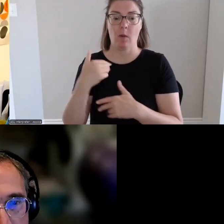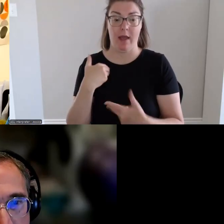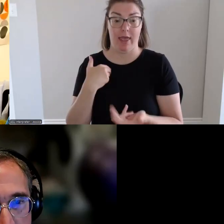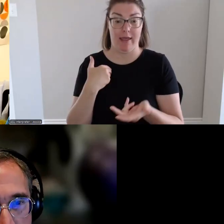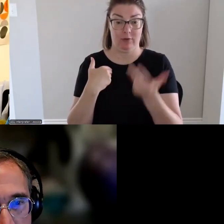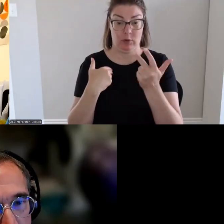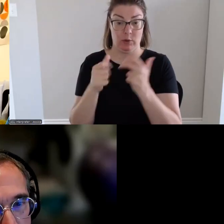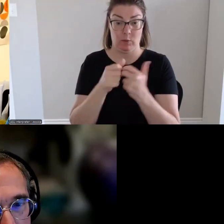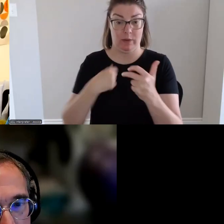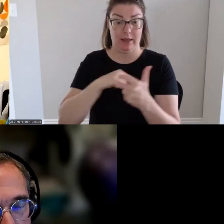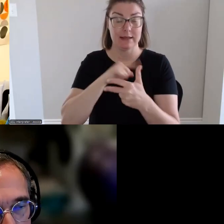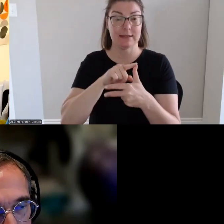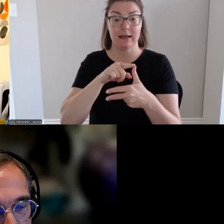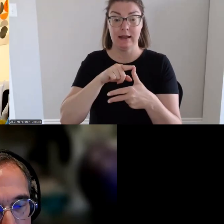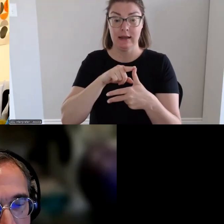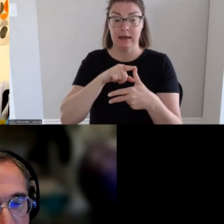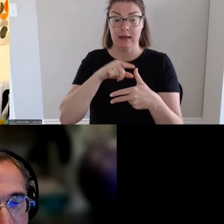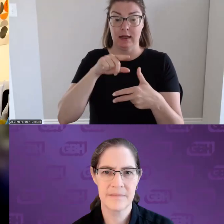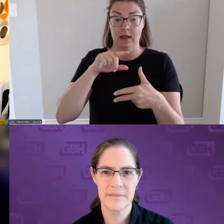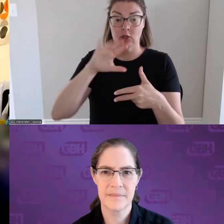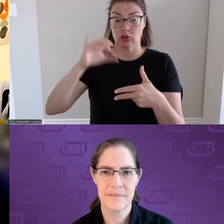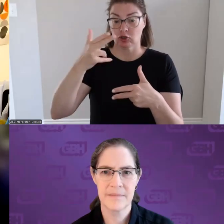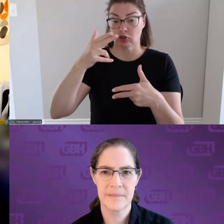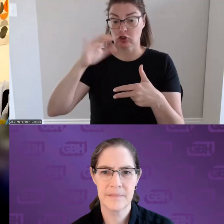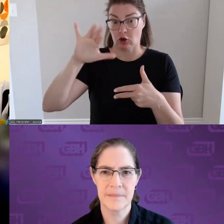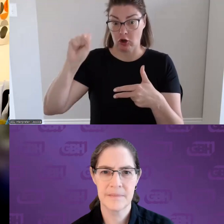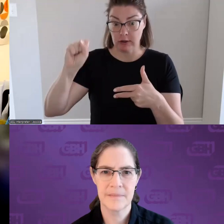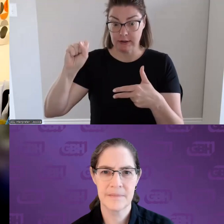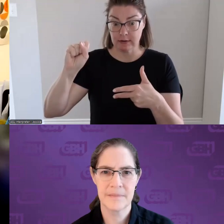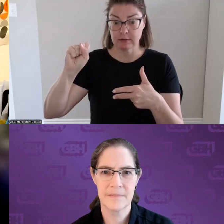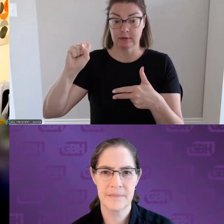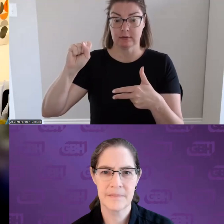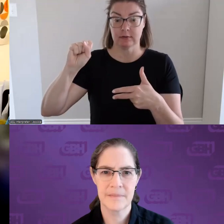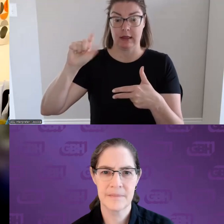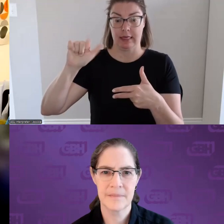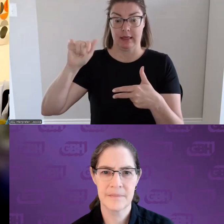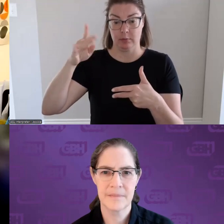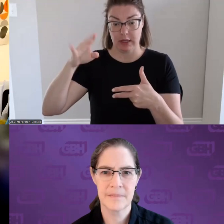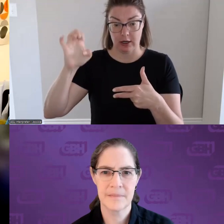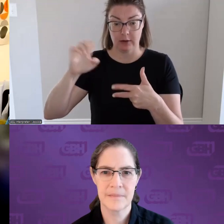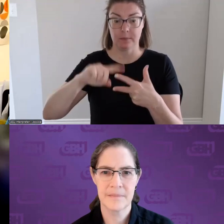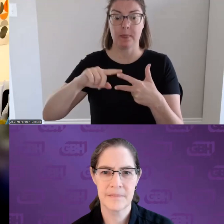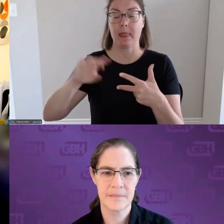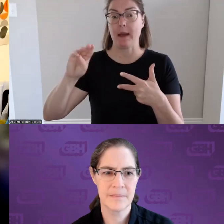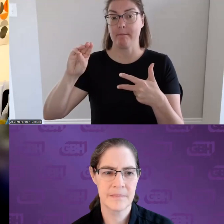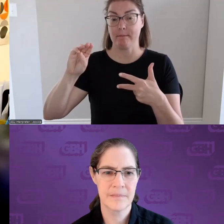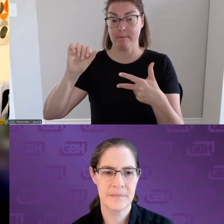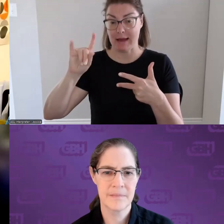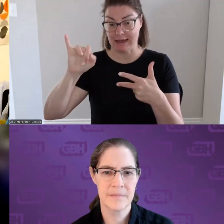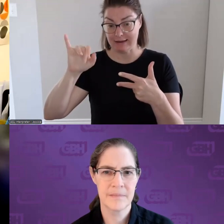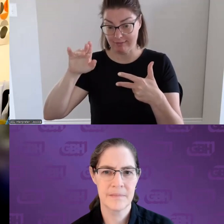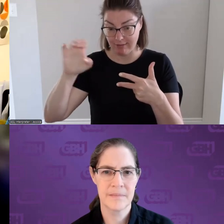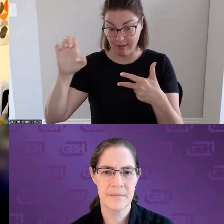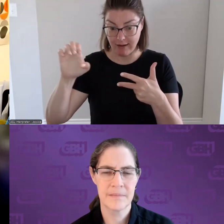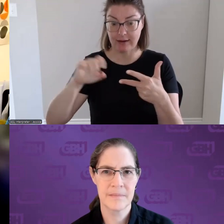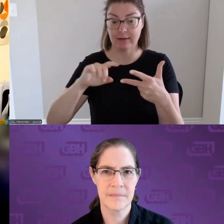Subject Matter Expert at the National Center for Accessible Media at GBH, and Christopher Carr,